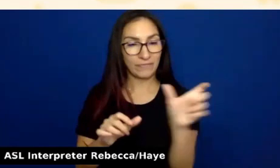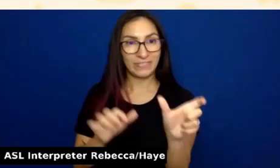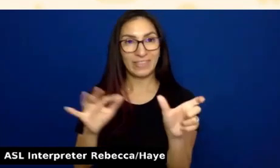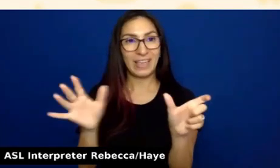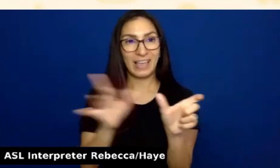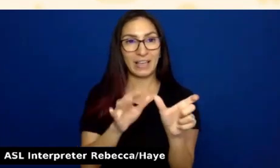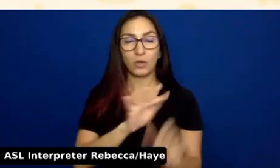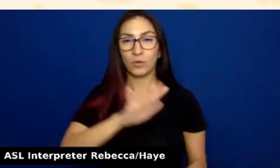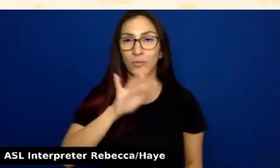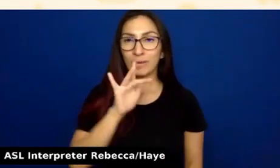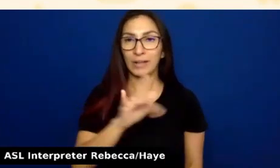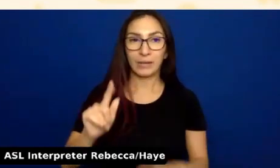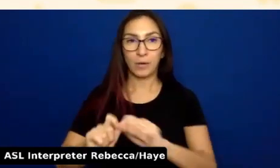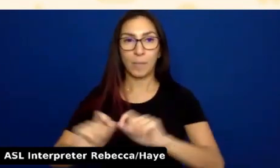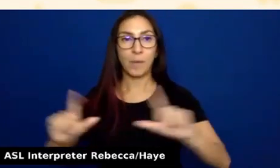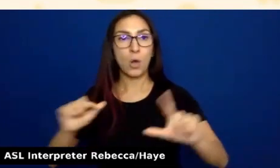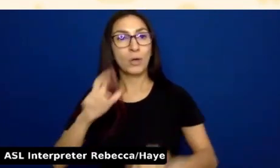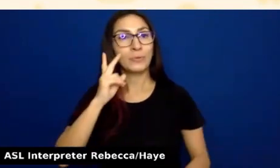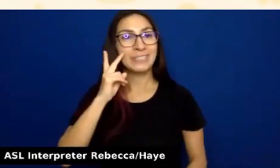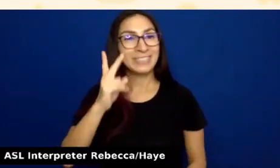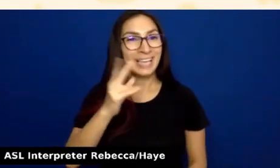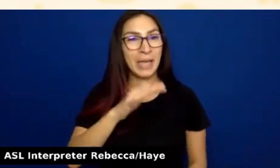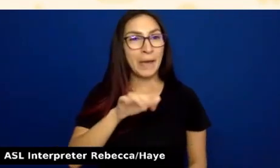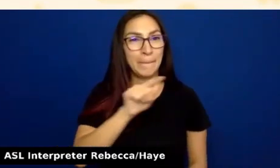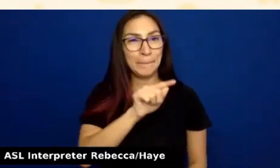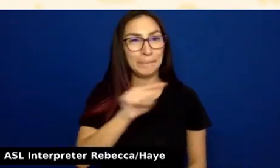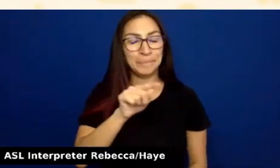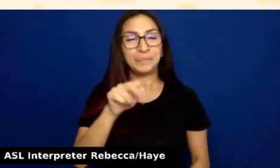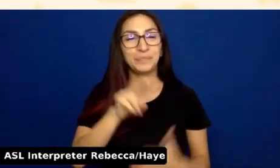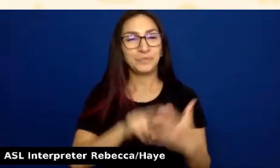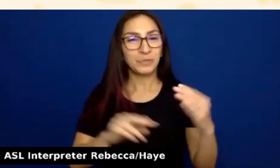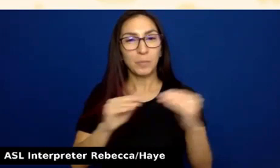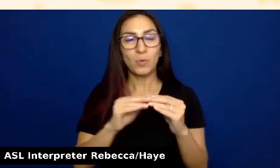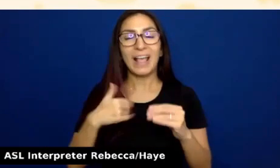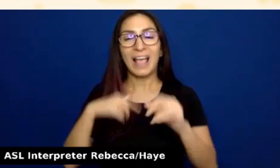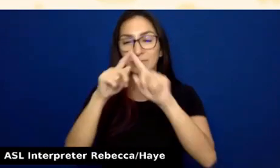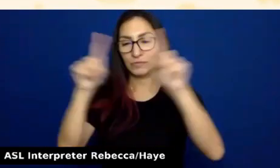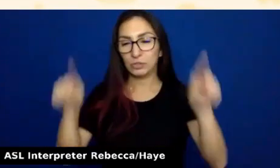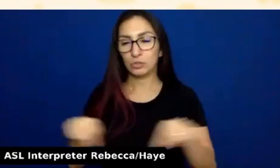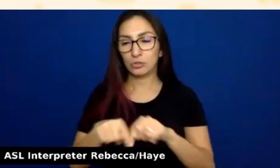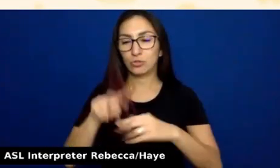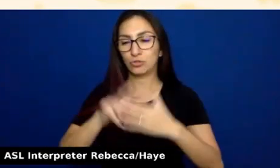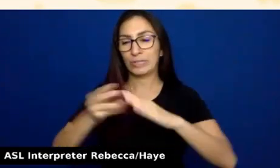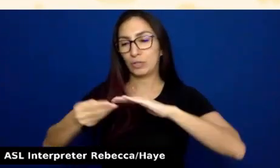And you can see that in the Read More, we have screen reader text, which tells you what article you are reading more of.